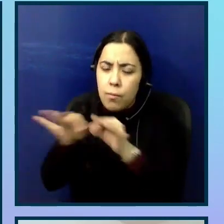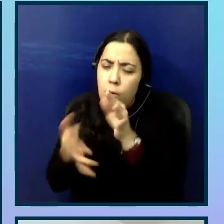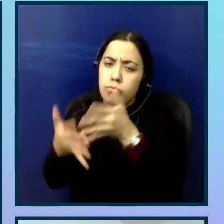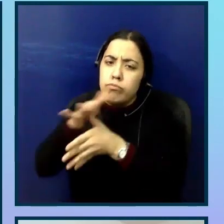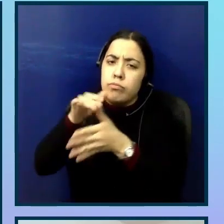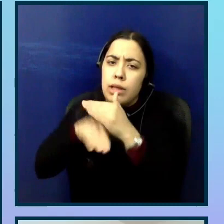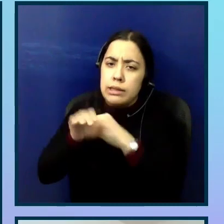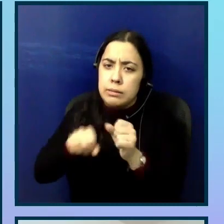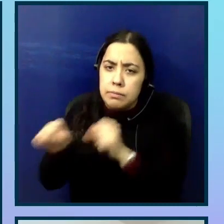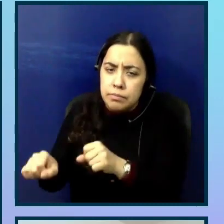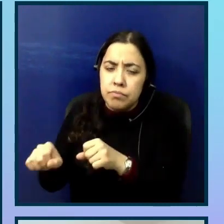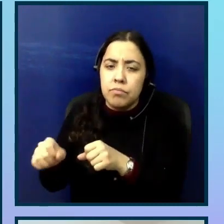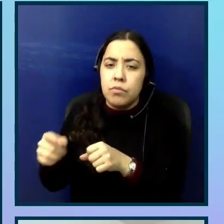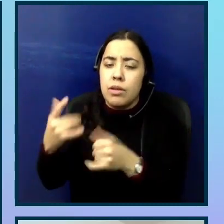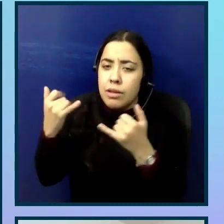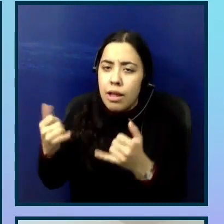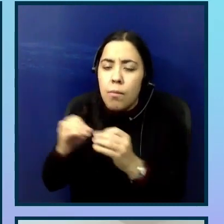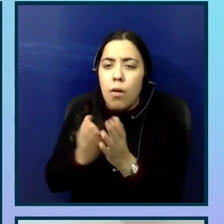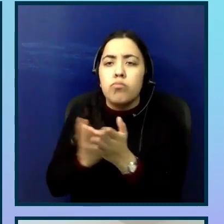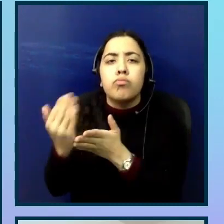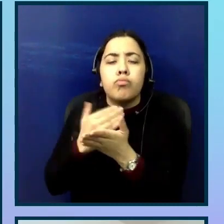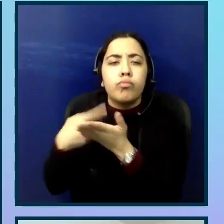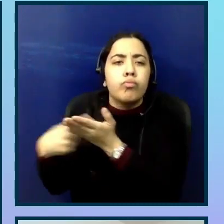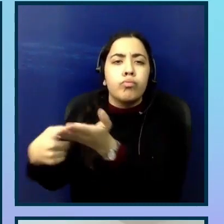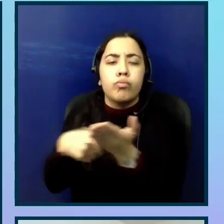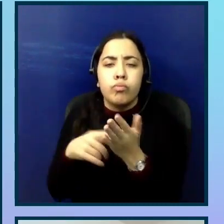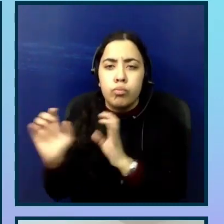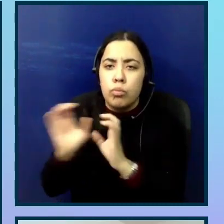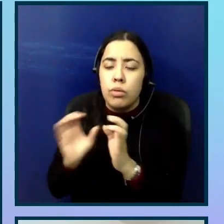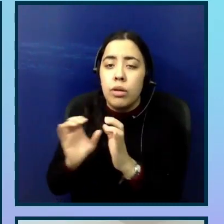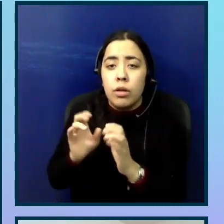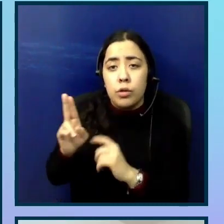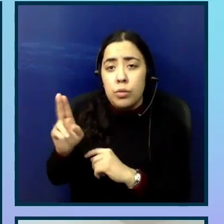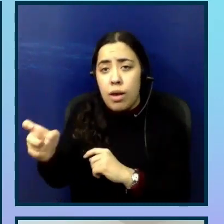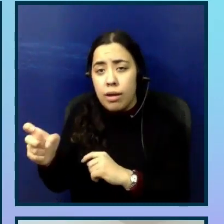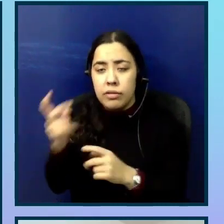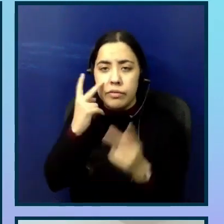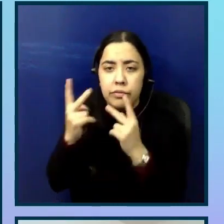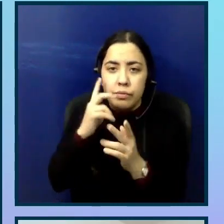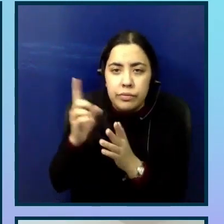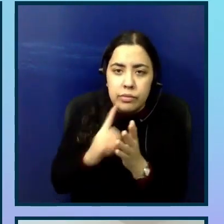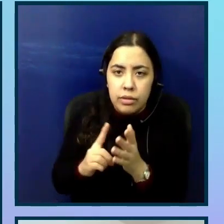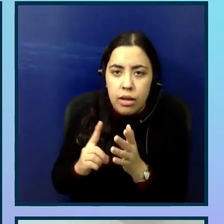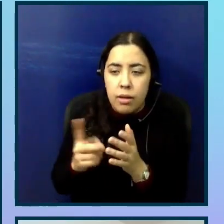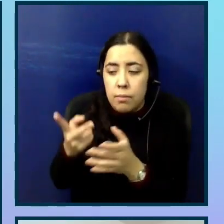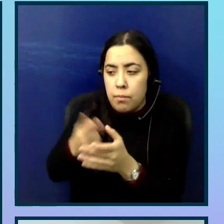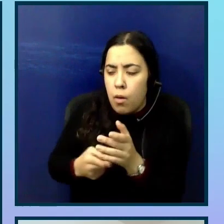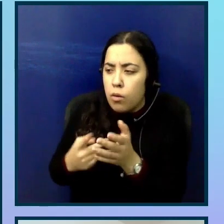We communicate a lot more now between UX and Visual Design to improve accessibility too.